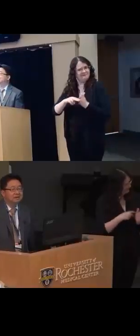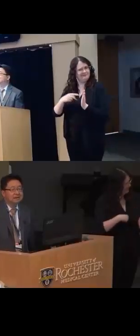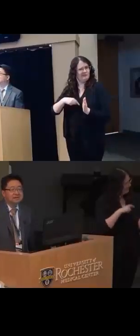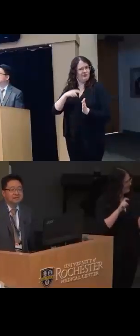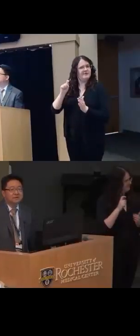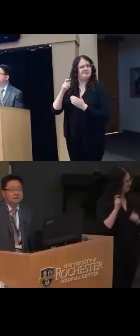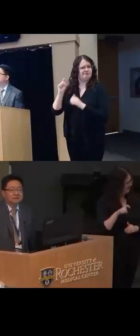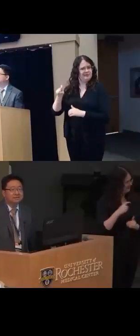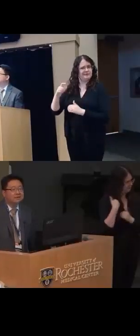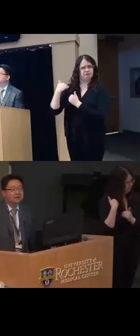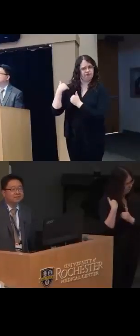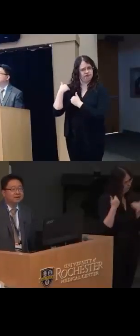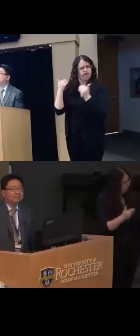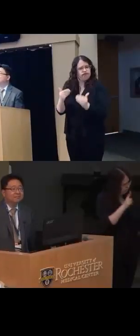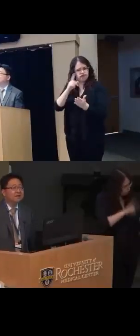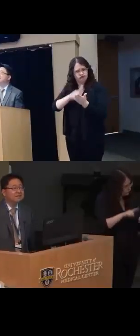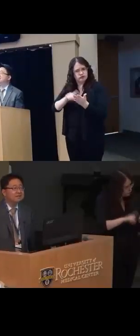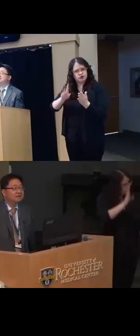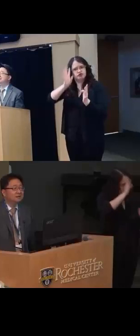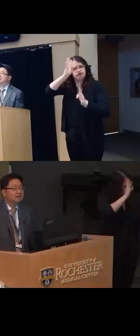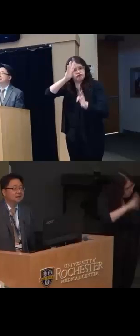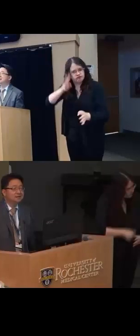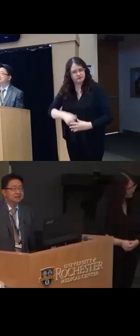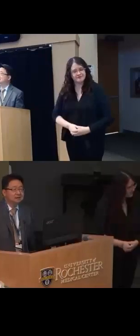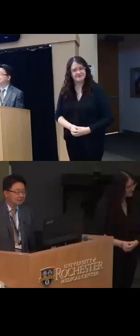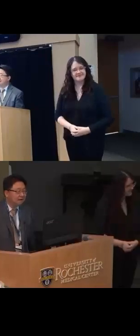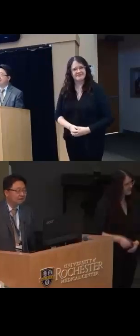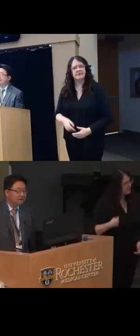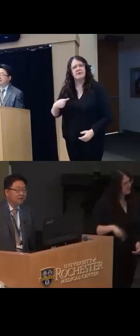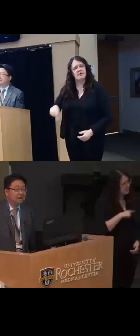and that's something that we're going to have to embrace and think along the